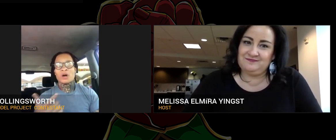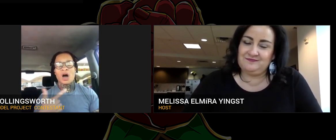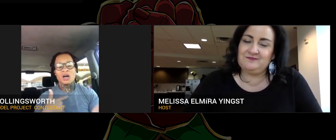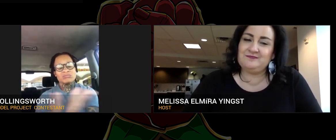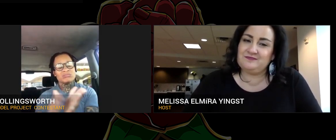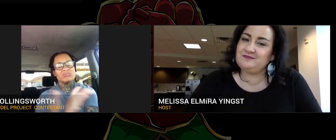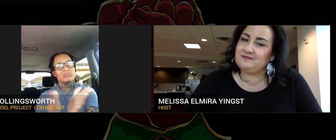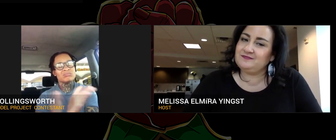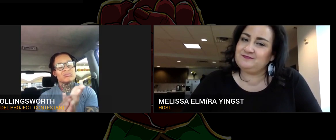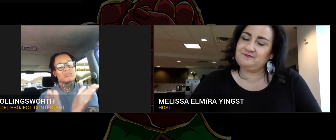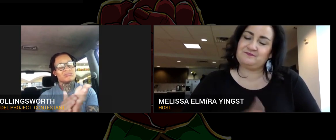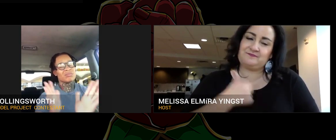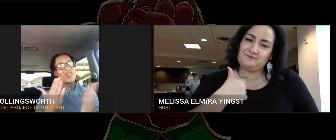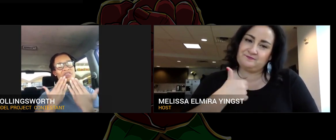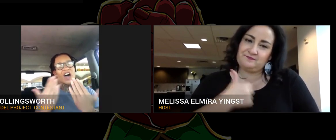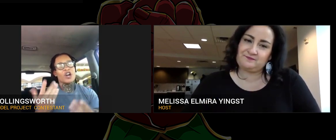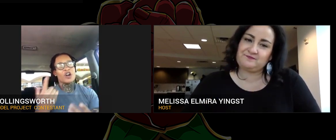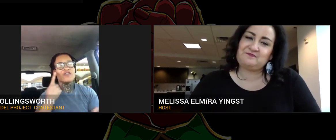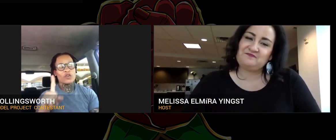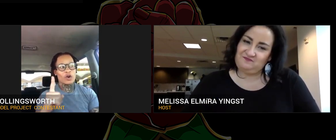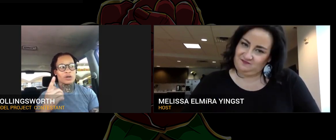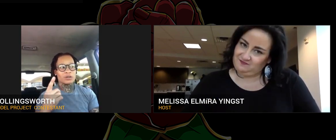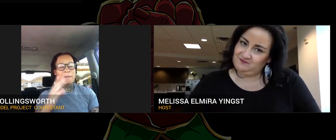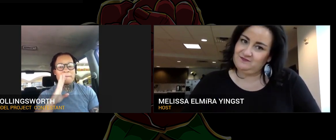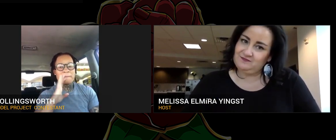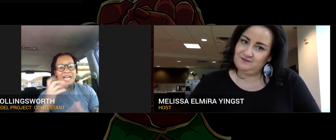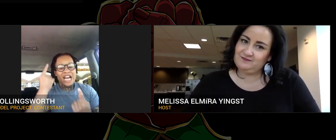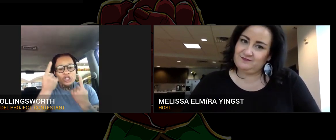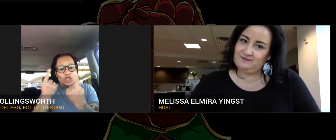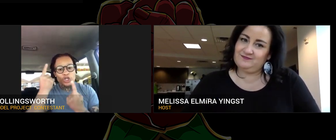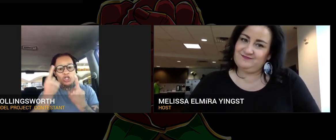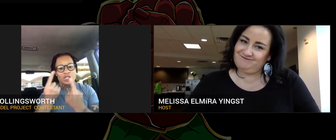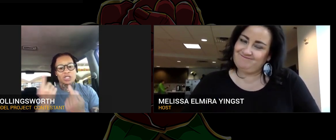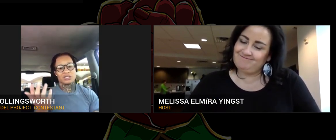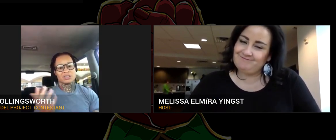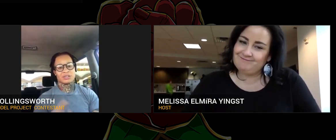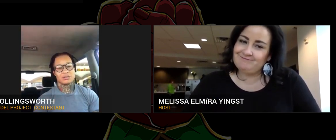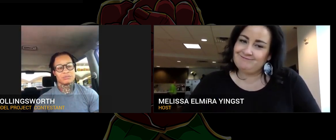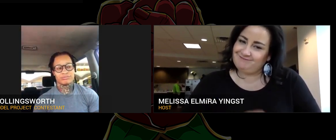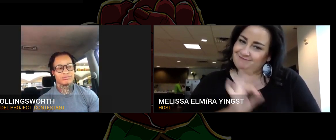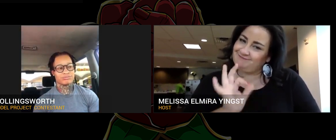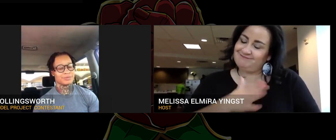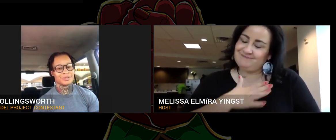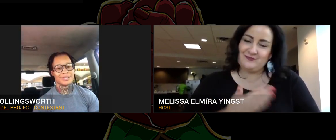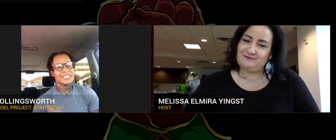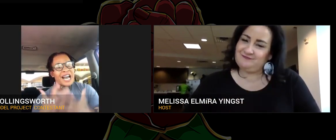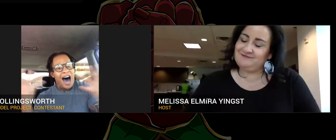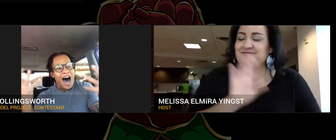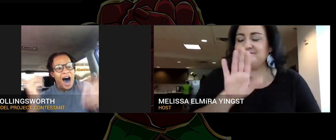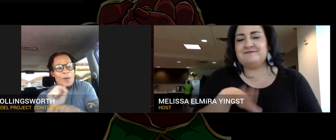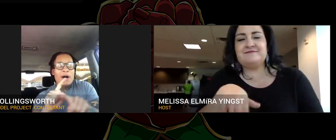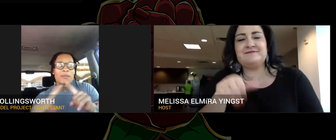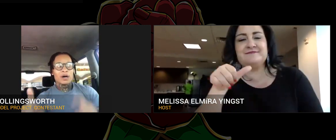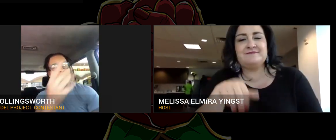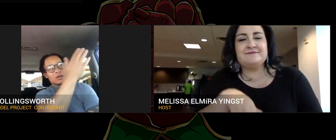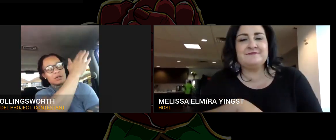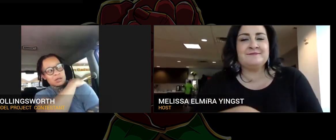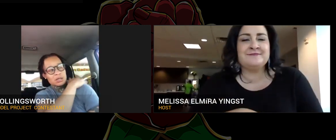and I praise them for it. I thank them for being considerate about it. Good, I'm happy to hear it.